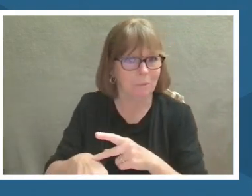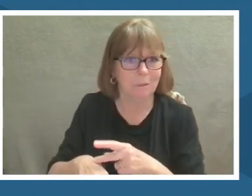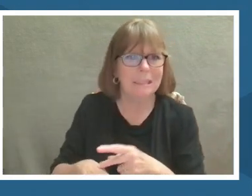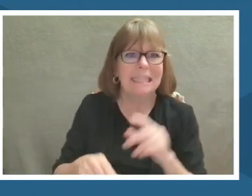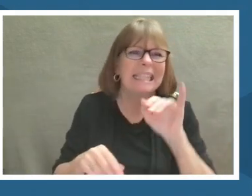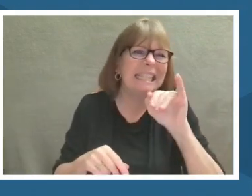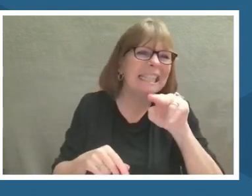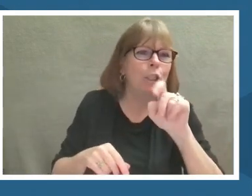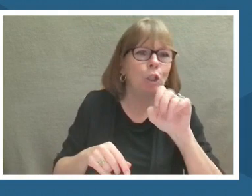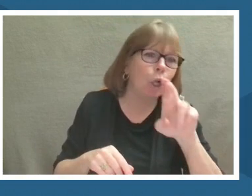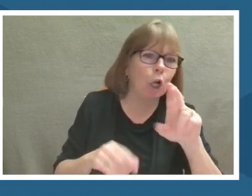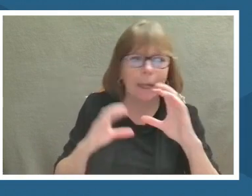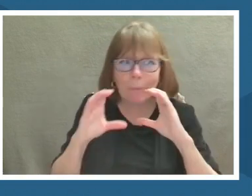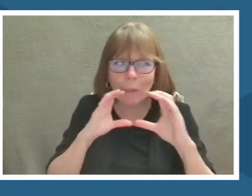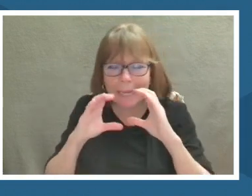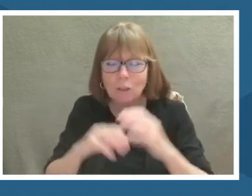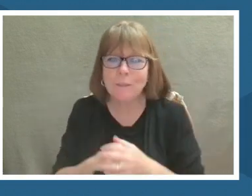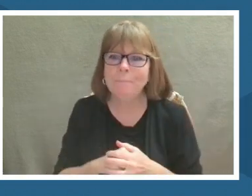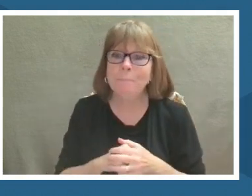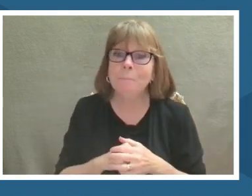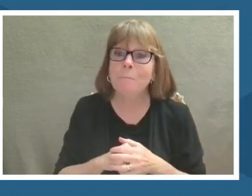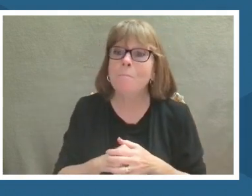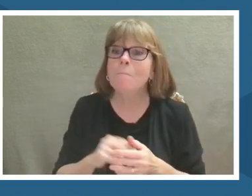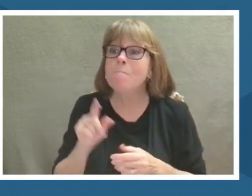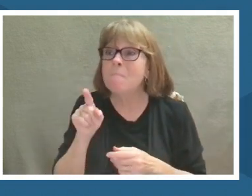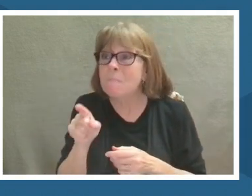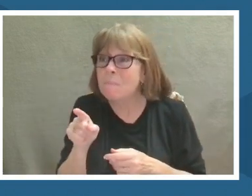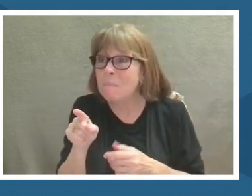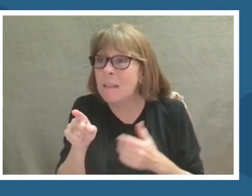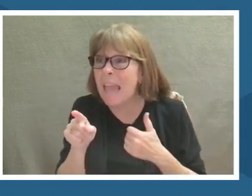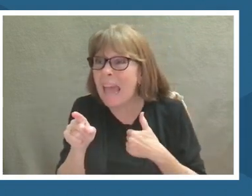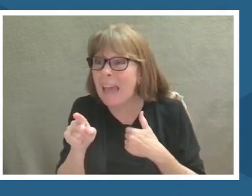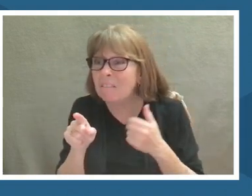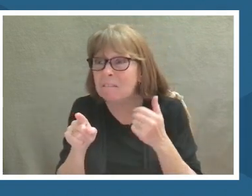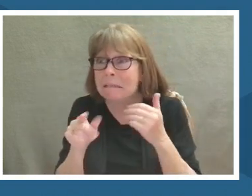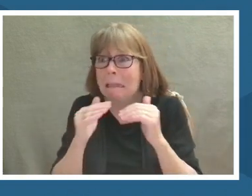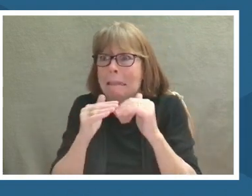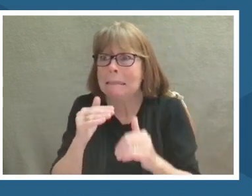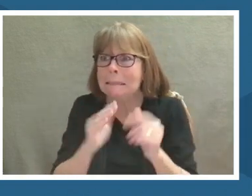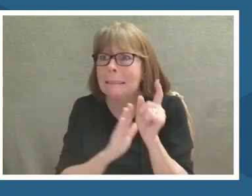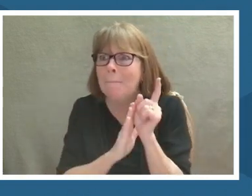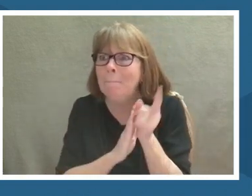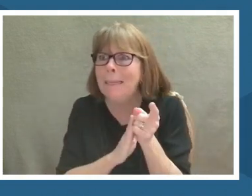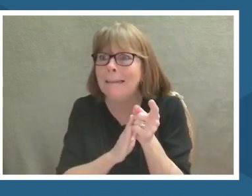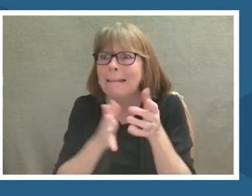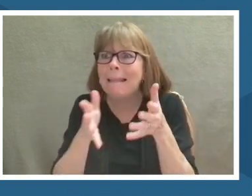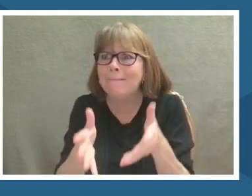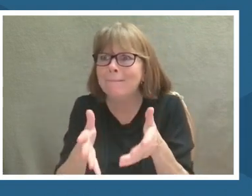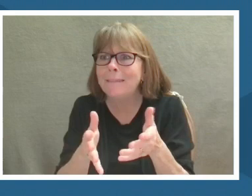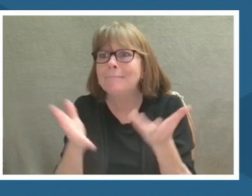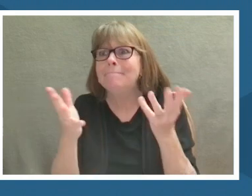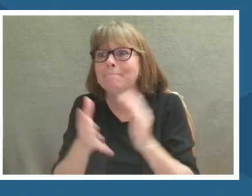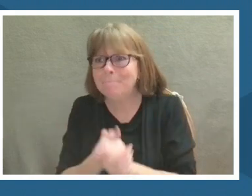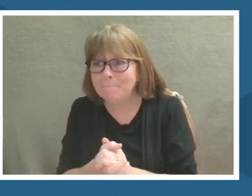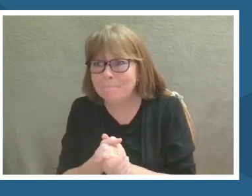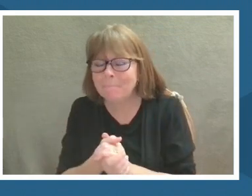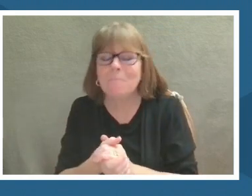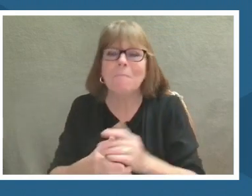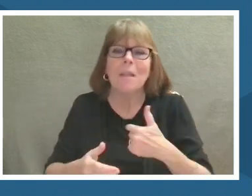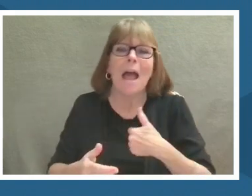so i think that at this time you know we only have a couple of seconds left we just want to say i want to say